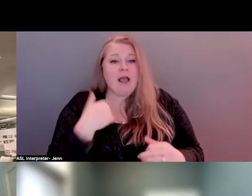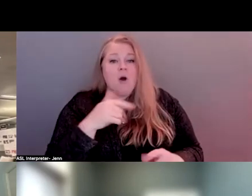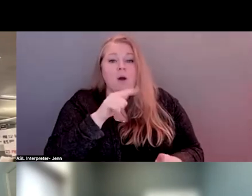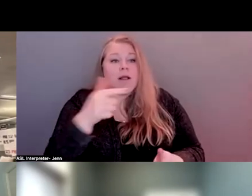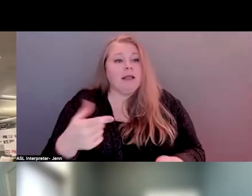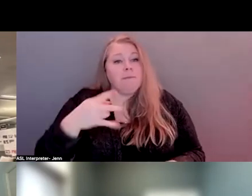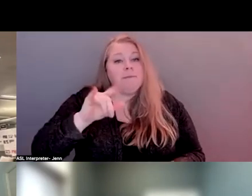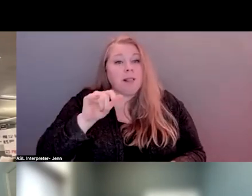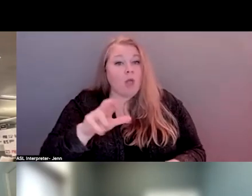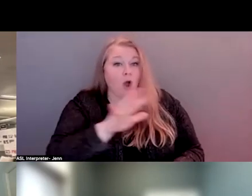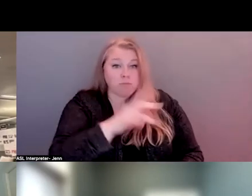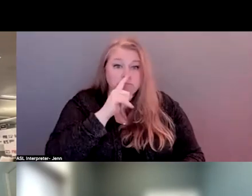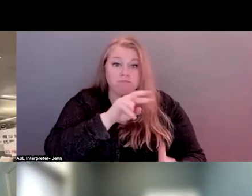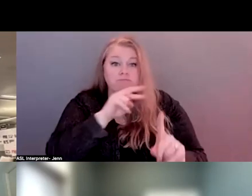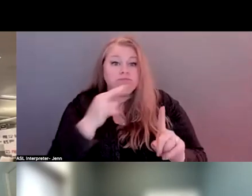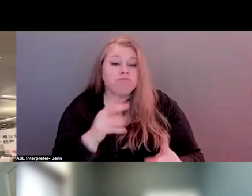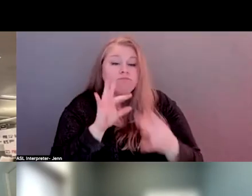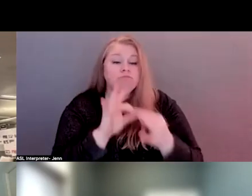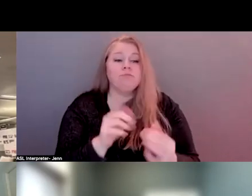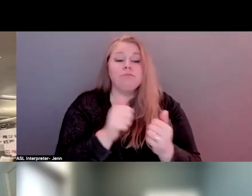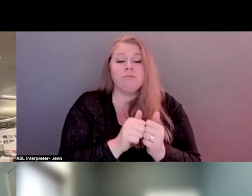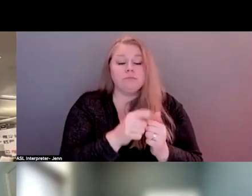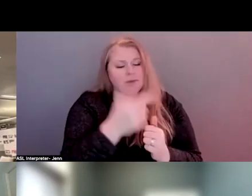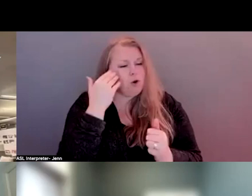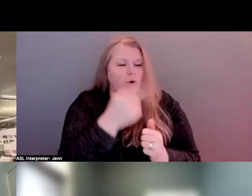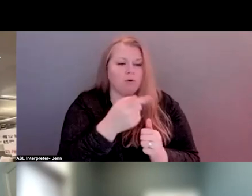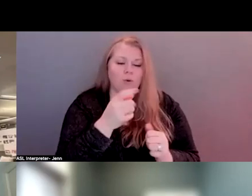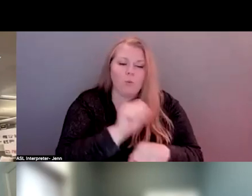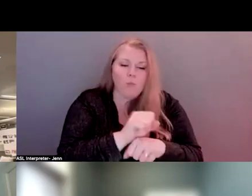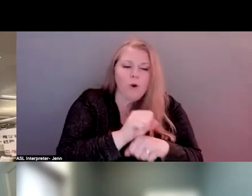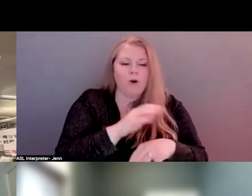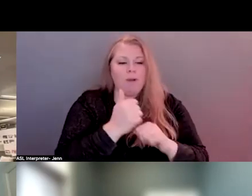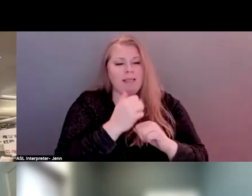Your perspectives -- you have done a lot of work on barriers and also really helping adapt